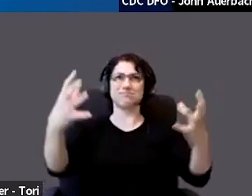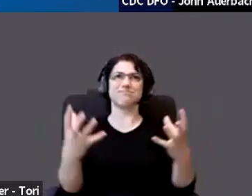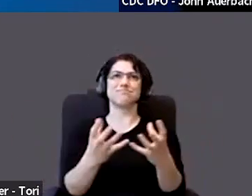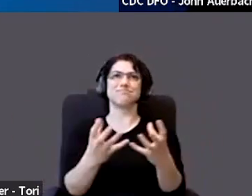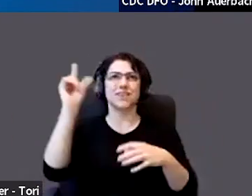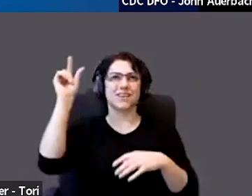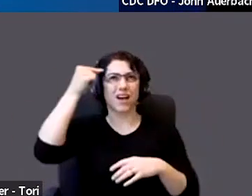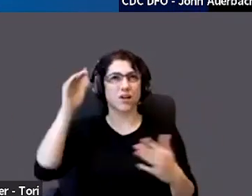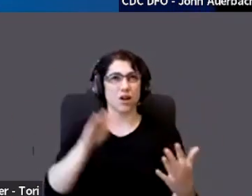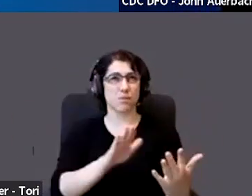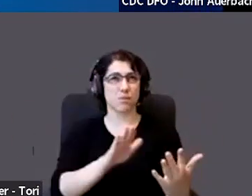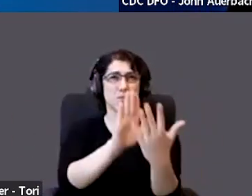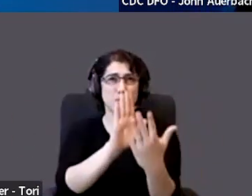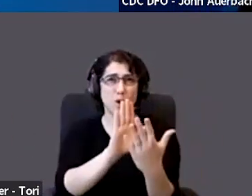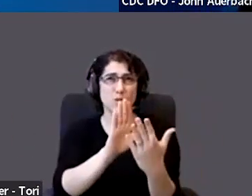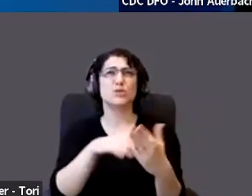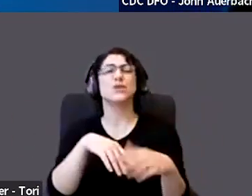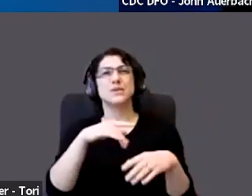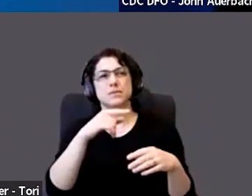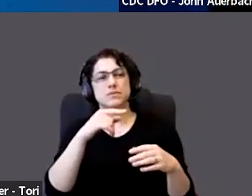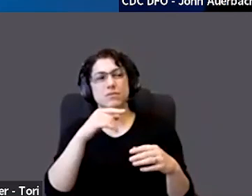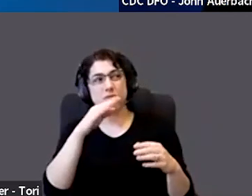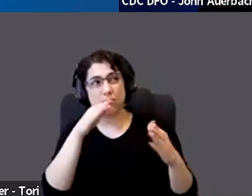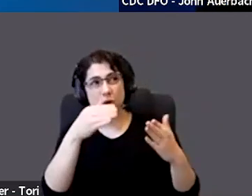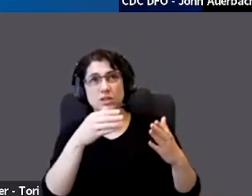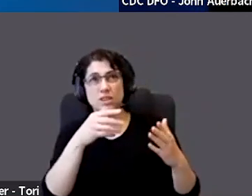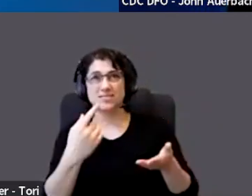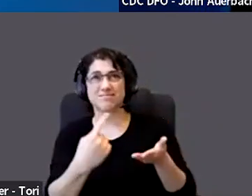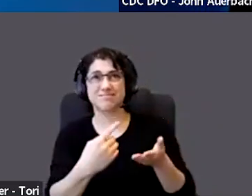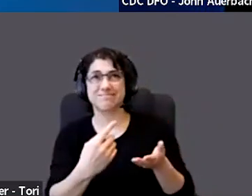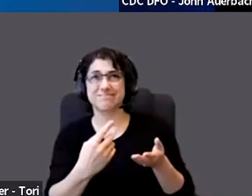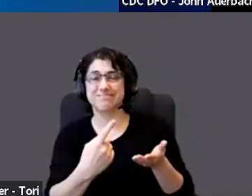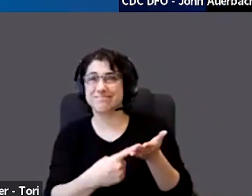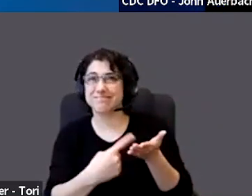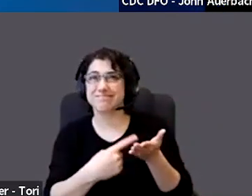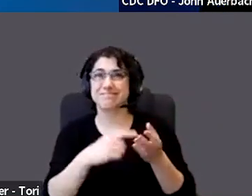on addressing those issues that are within the CDC and still partner ecosystem